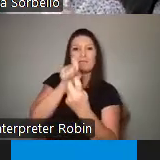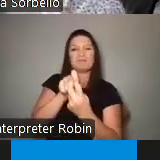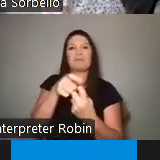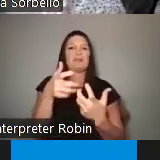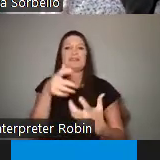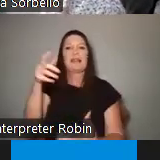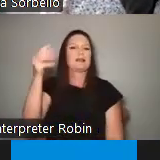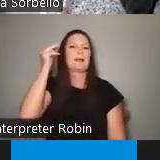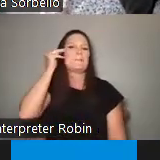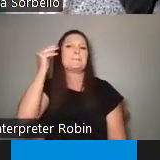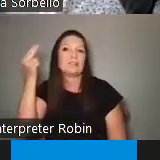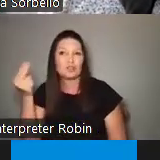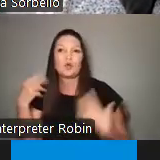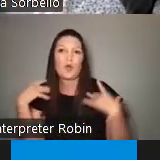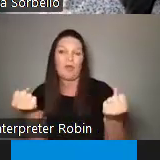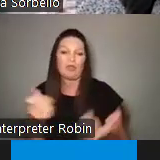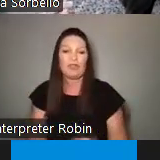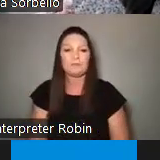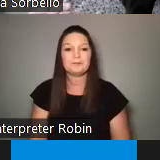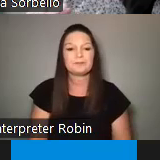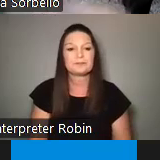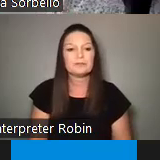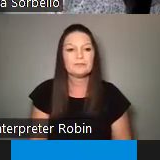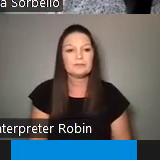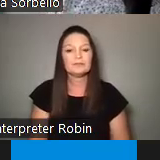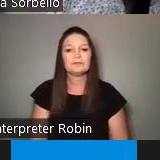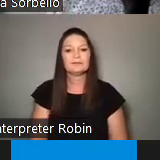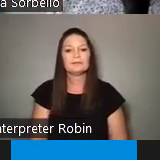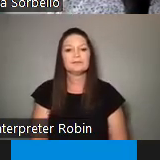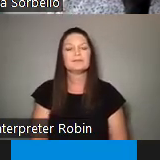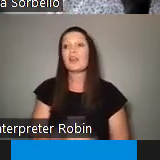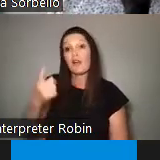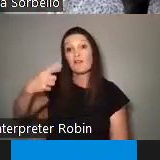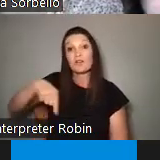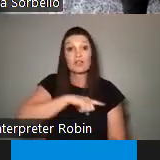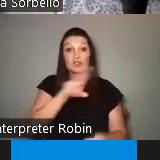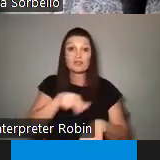which I tend to kind of guess is all of us present for this